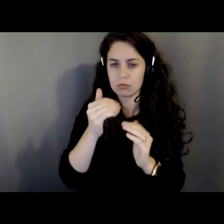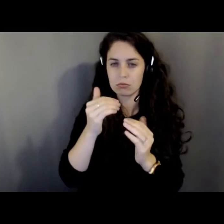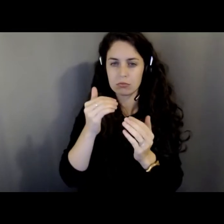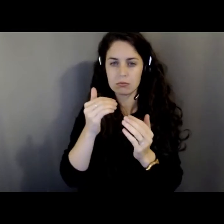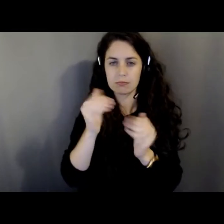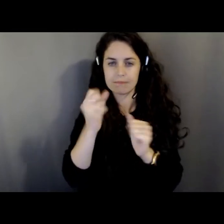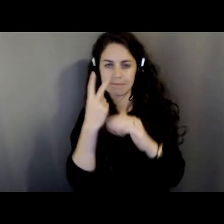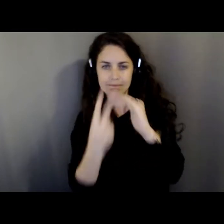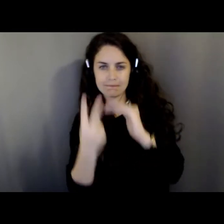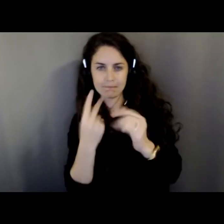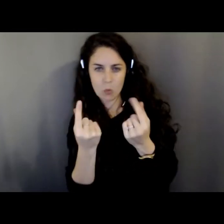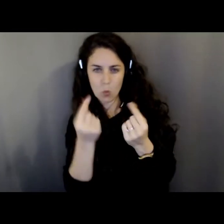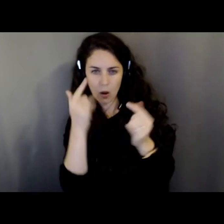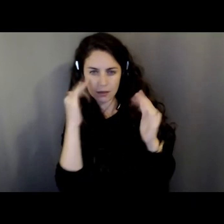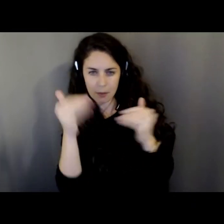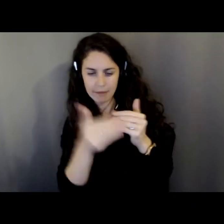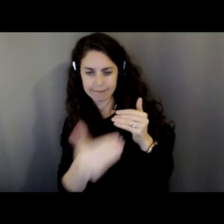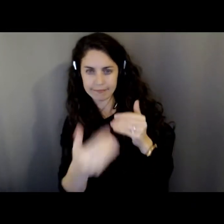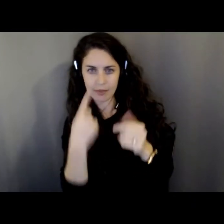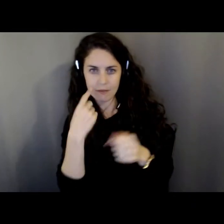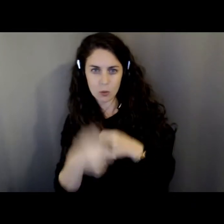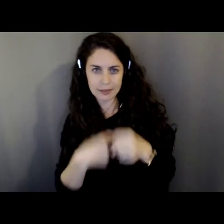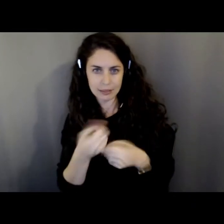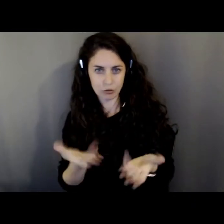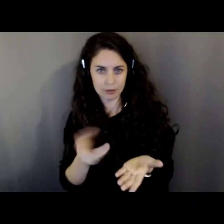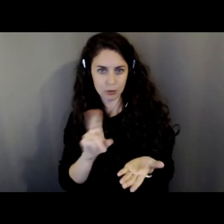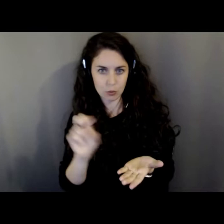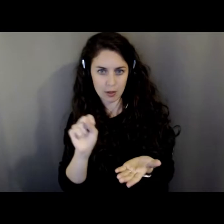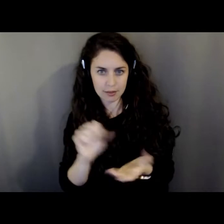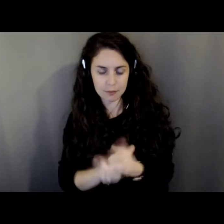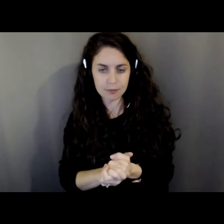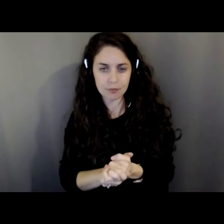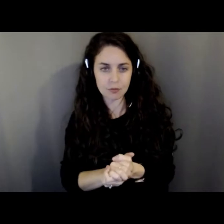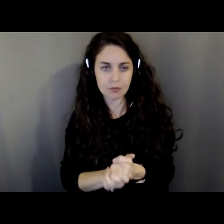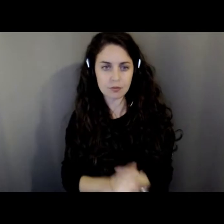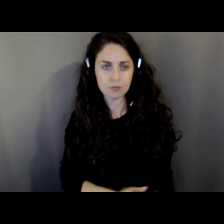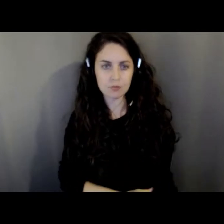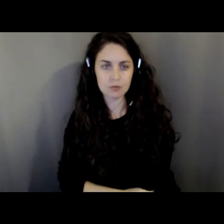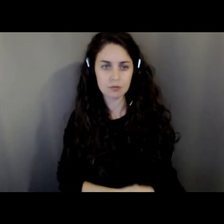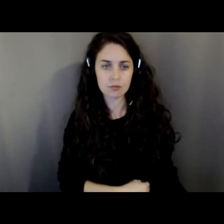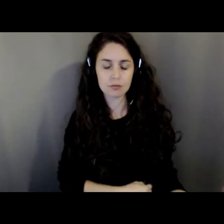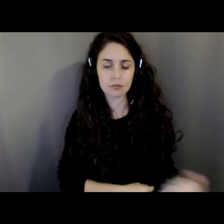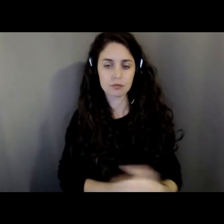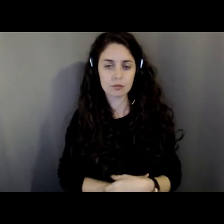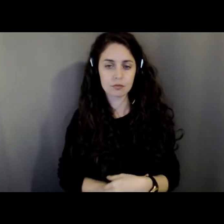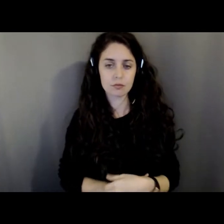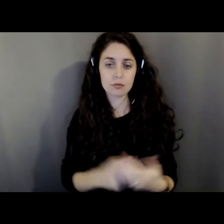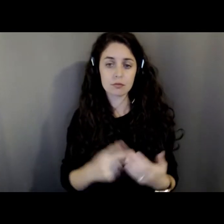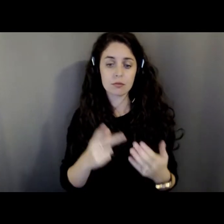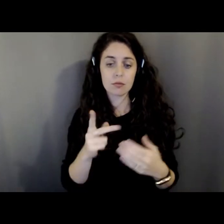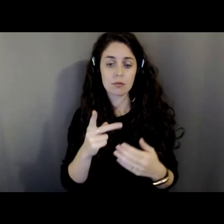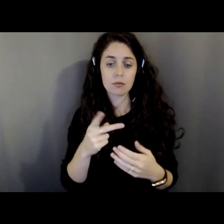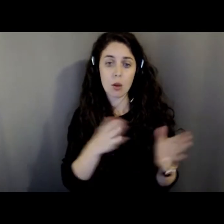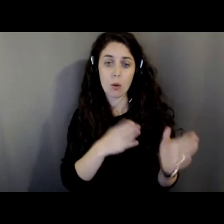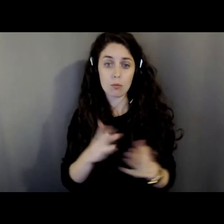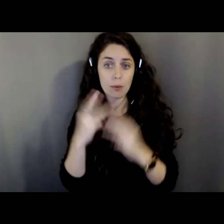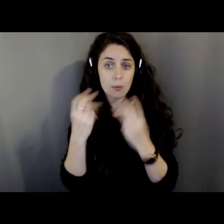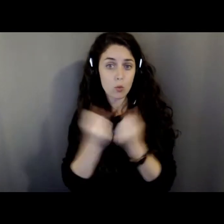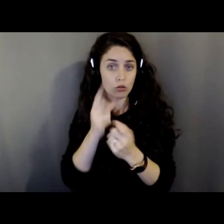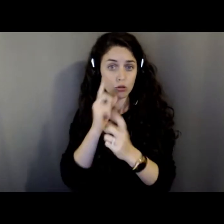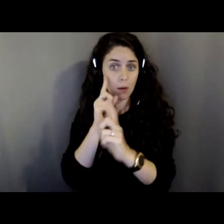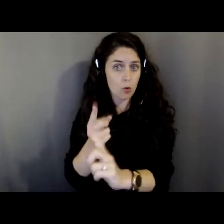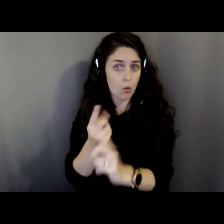for their exchange year in the US. In terms of our goals of the prep workshop, what we like to think